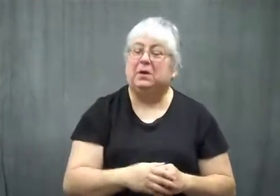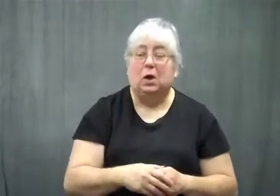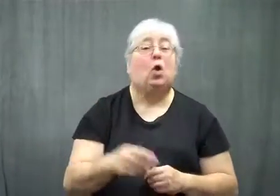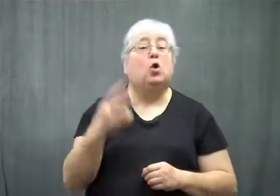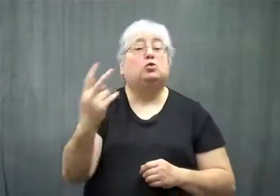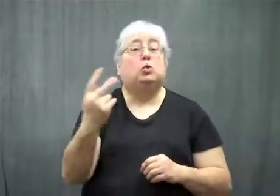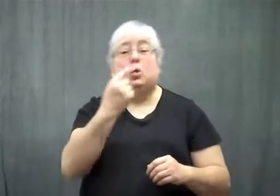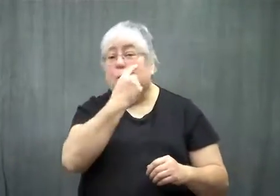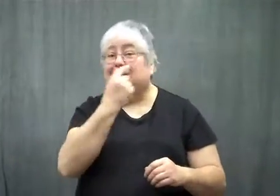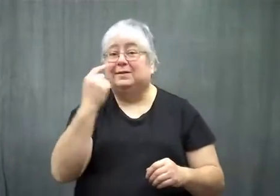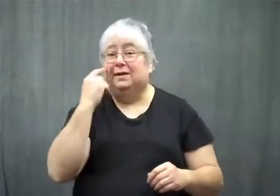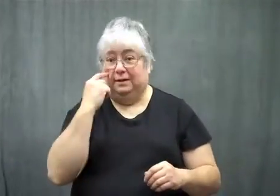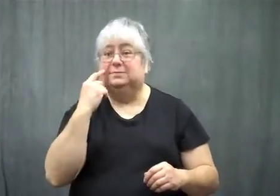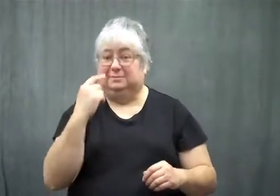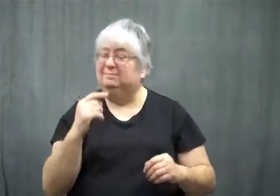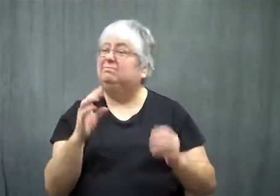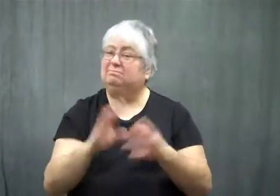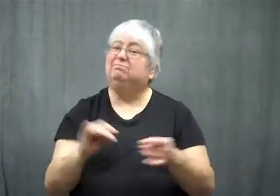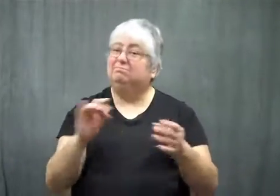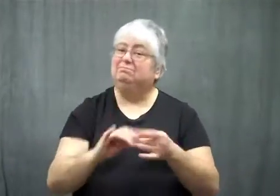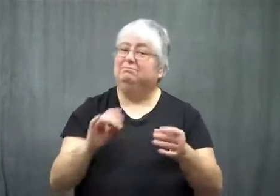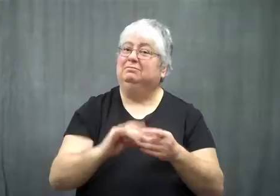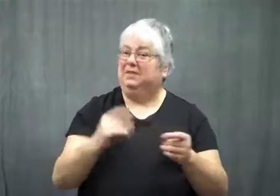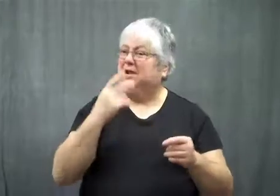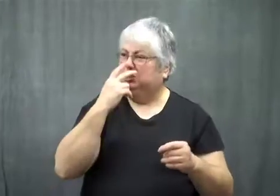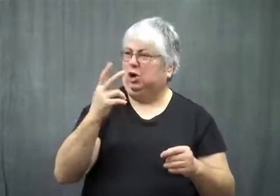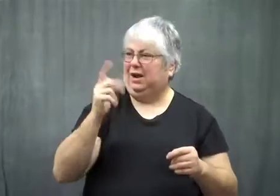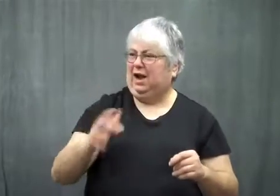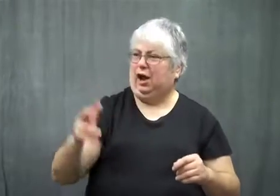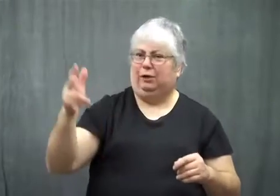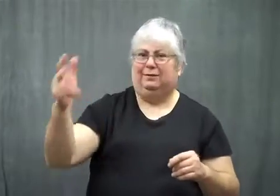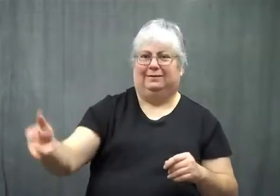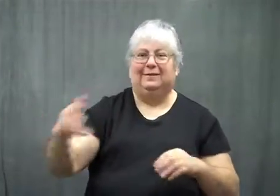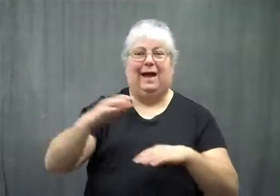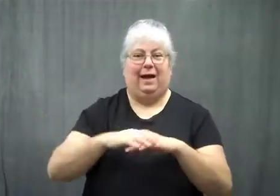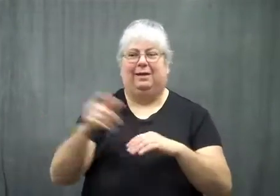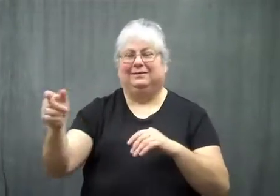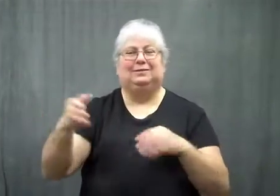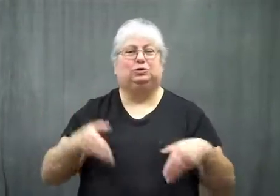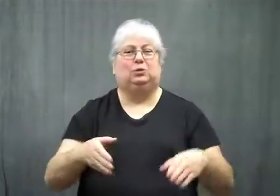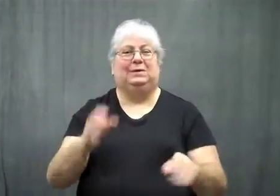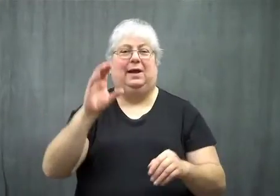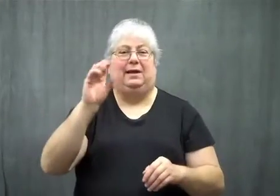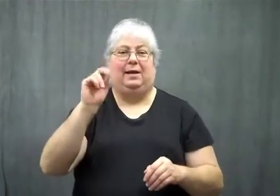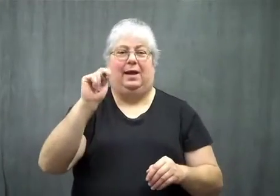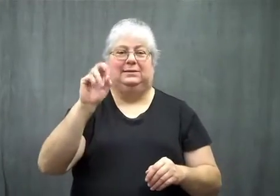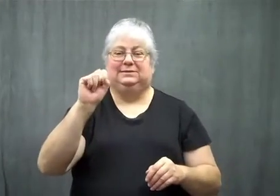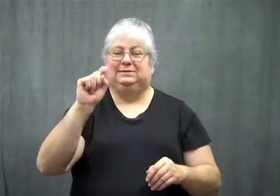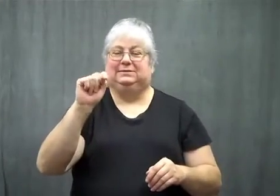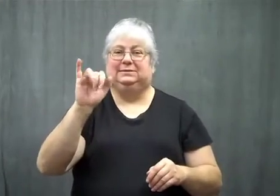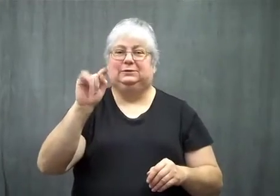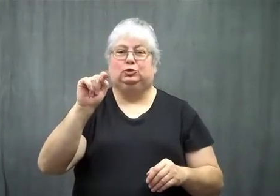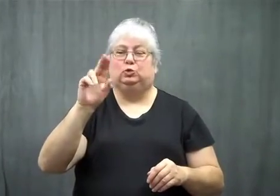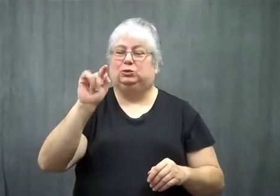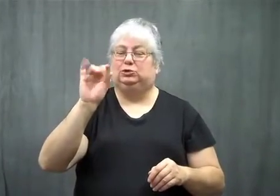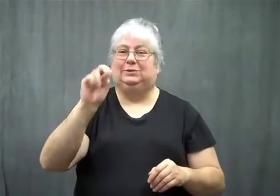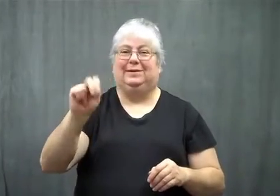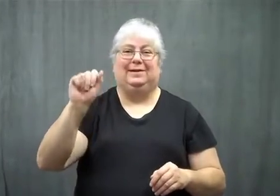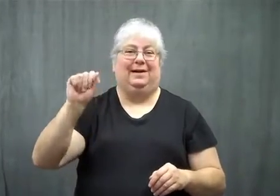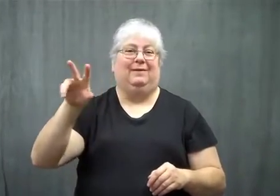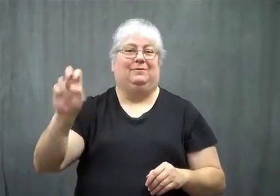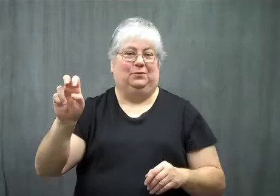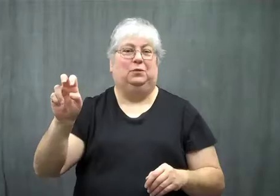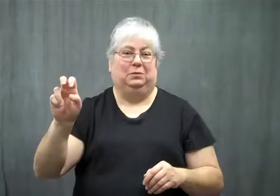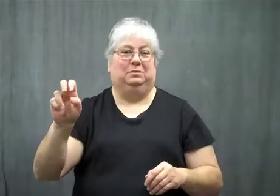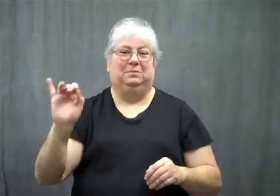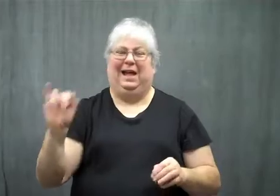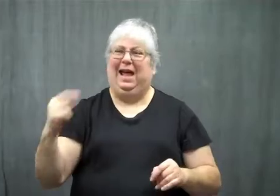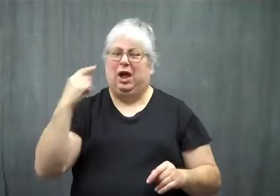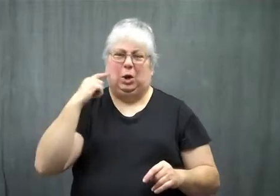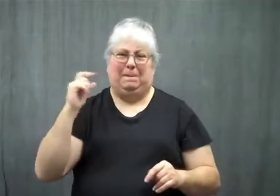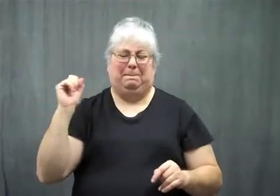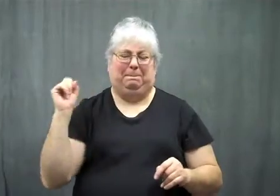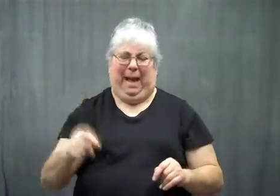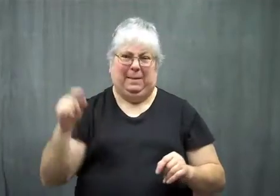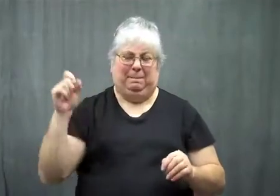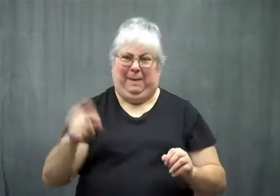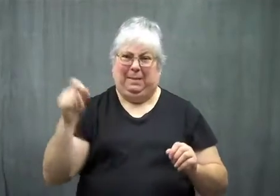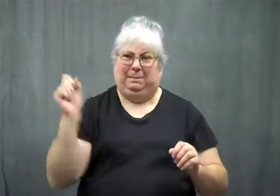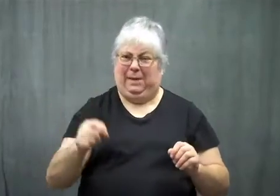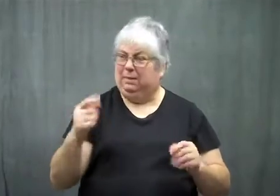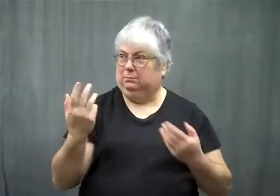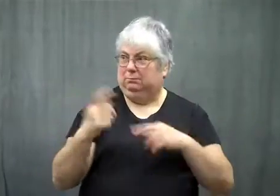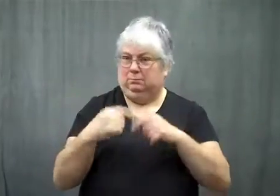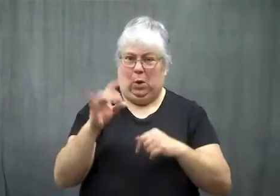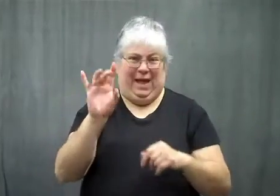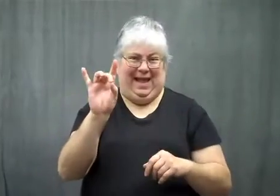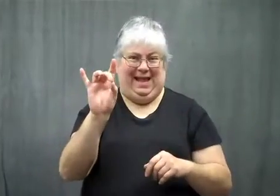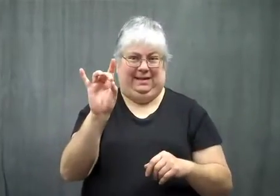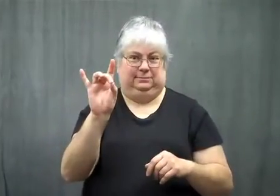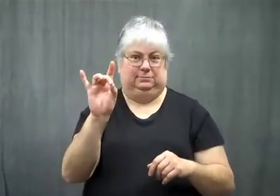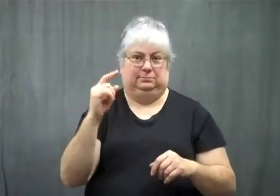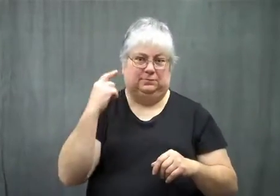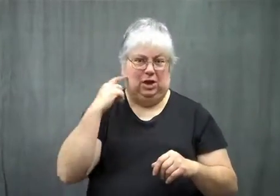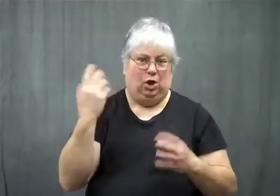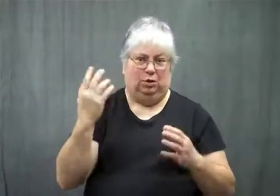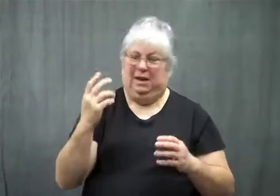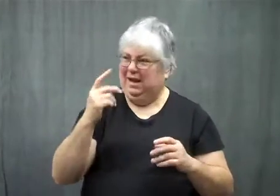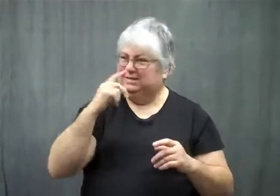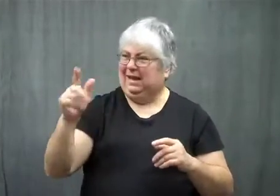Two witnesses said they saw the car on Constitution Avenue.